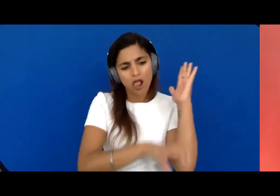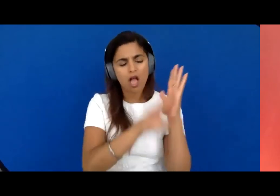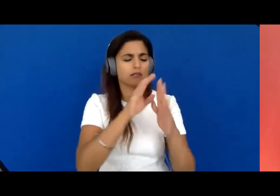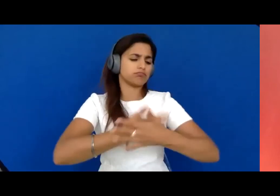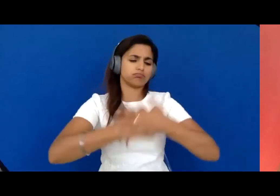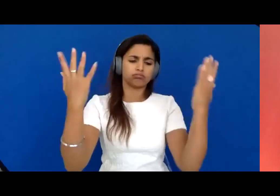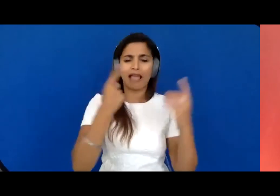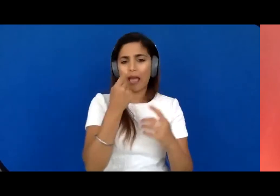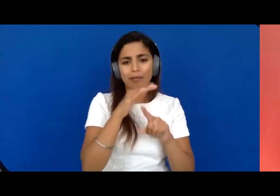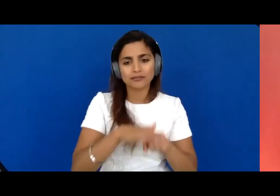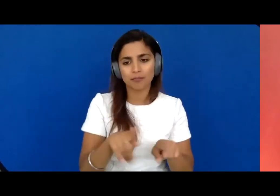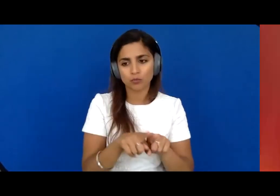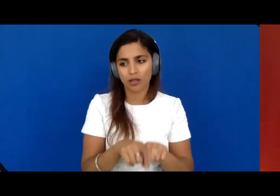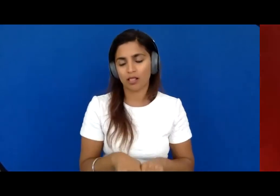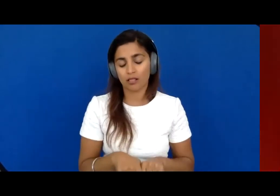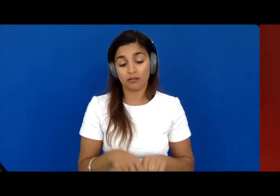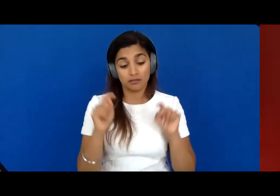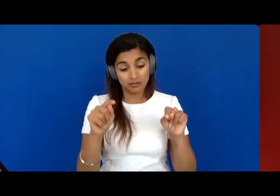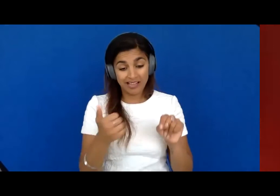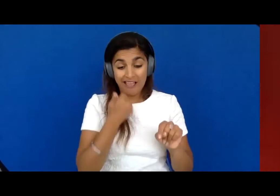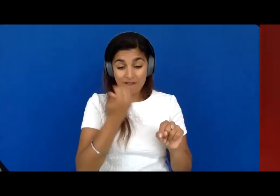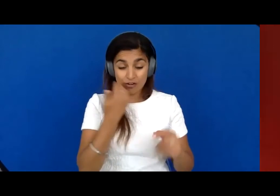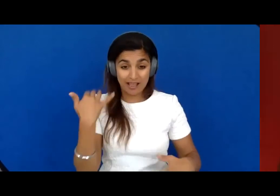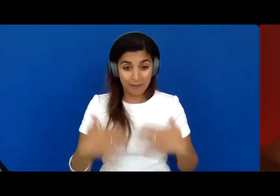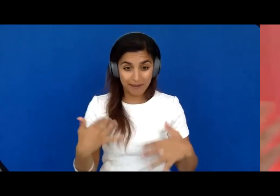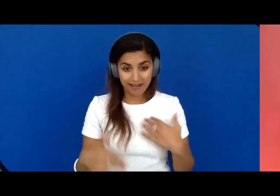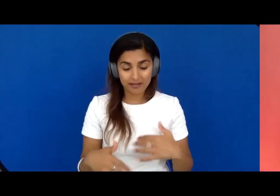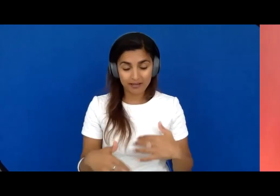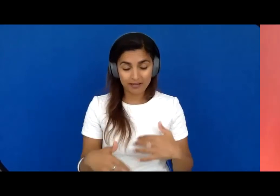of everyday pain where on one hand you're working towards abolition of